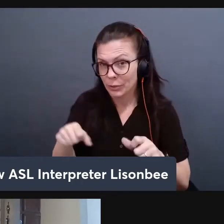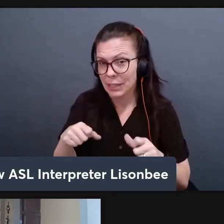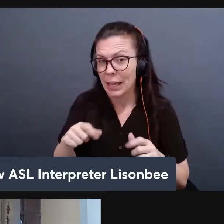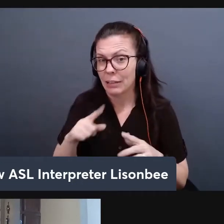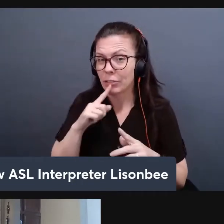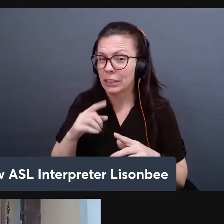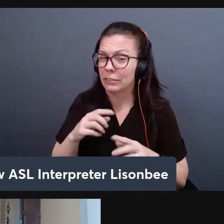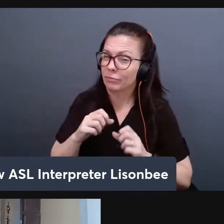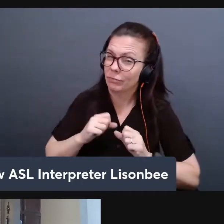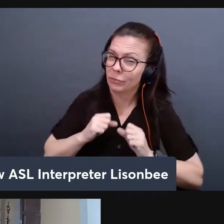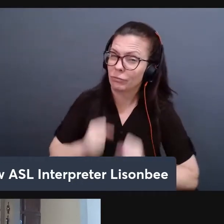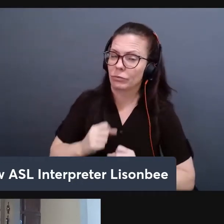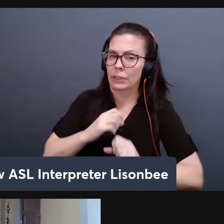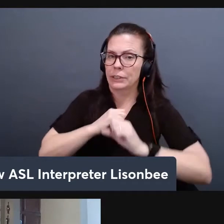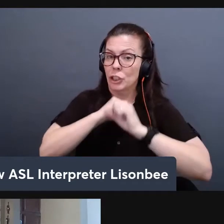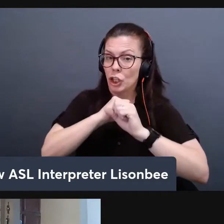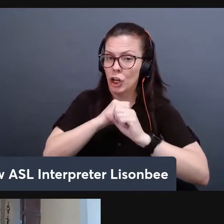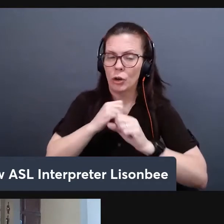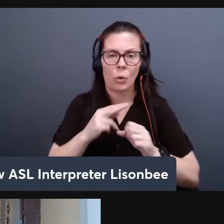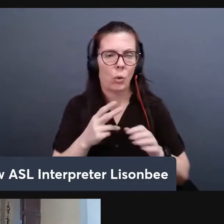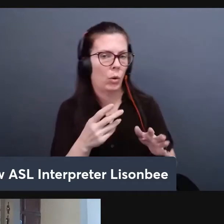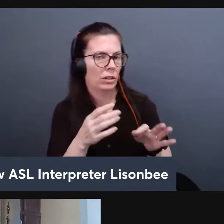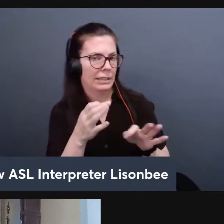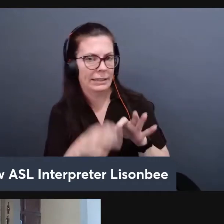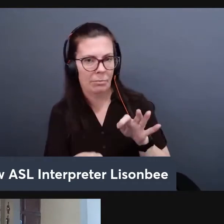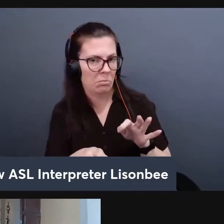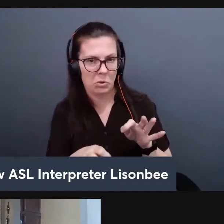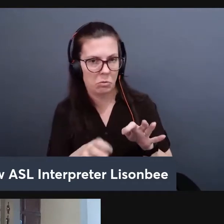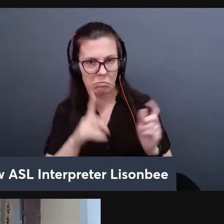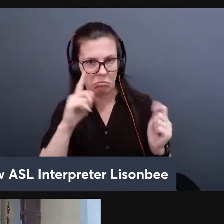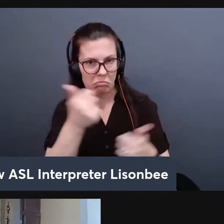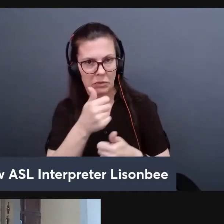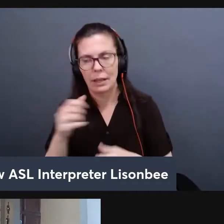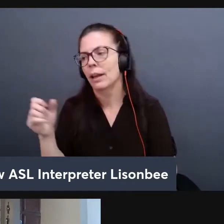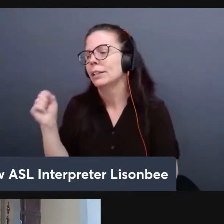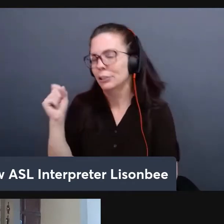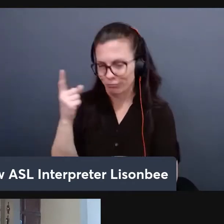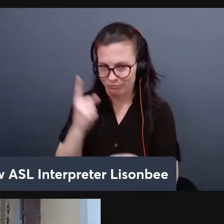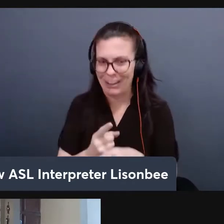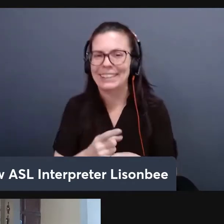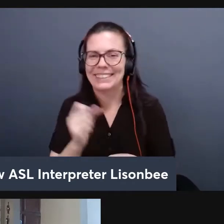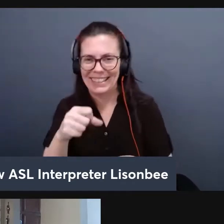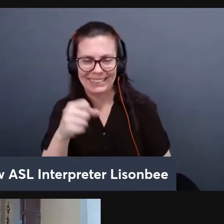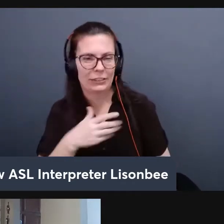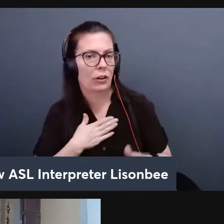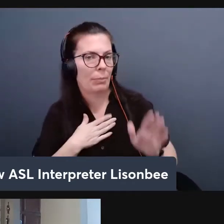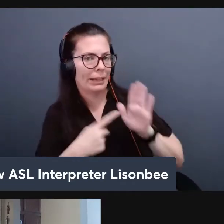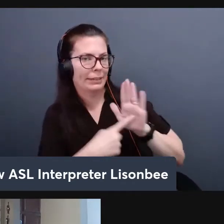if you wanted to, or you can make it super simple, it sounds like, as well. Exactly, yes. For my demo today, I'm gonna be showing you